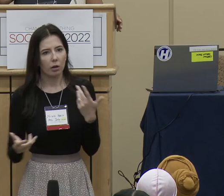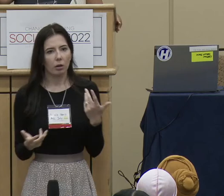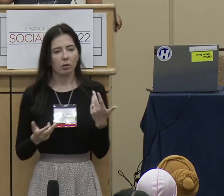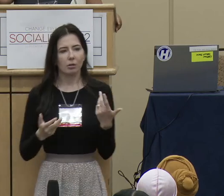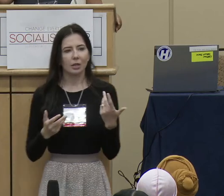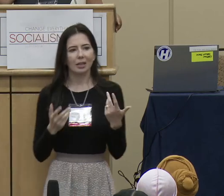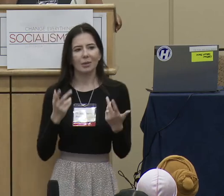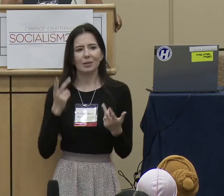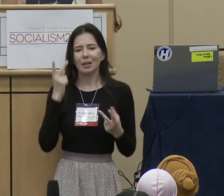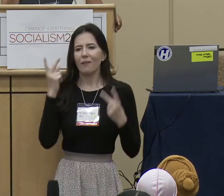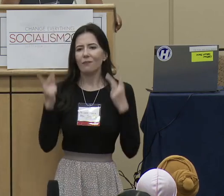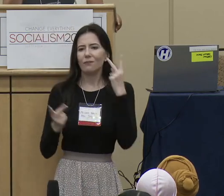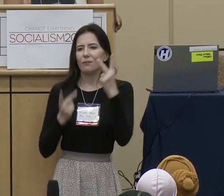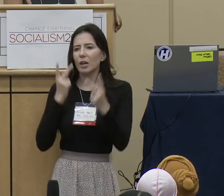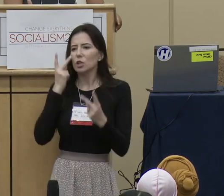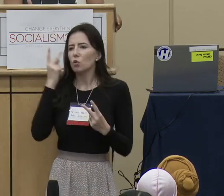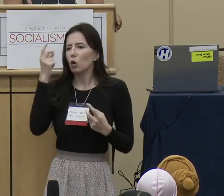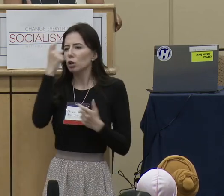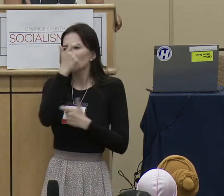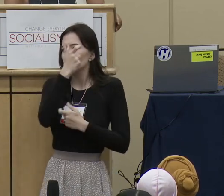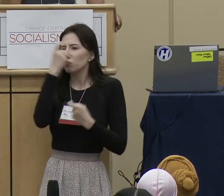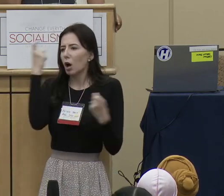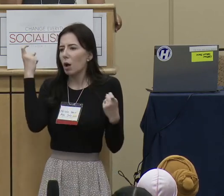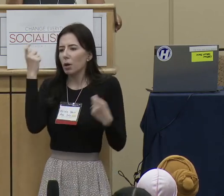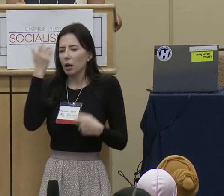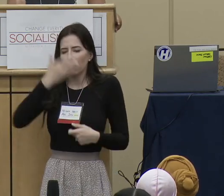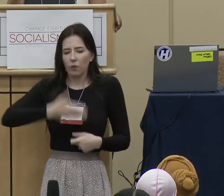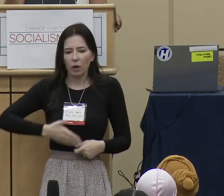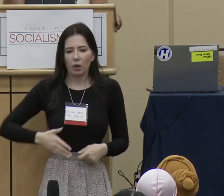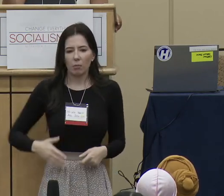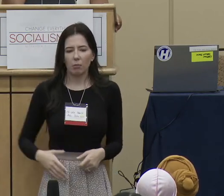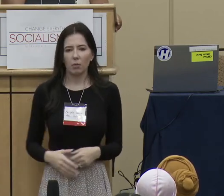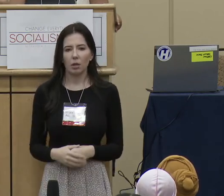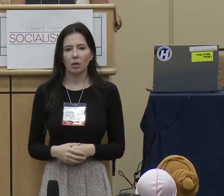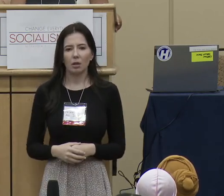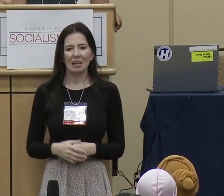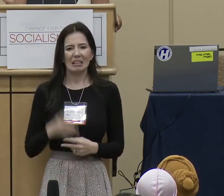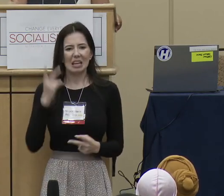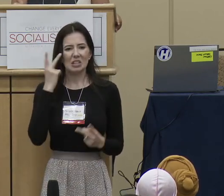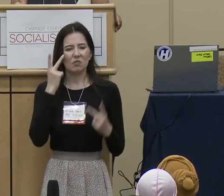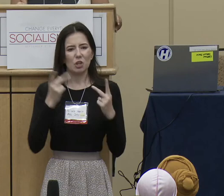people, it was a bridge too far.